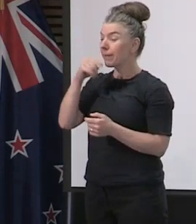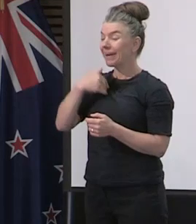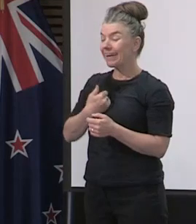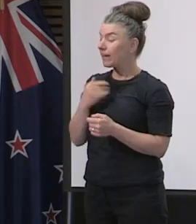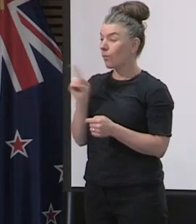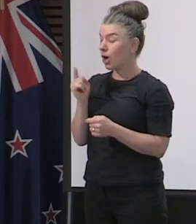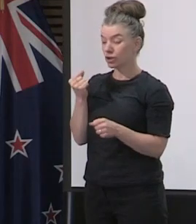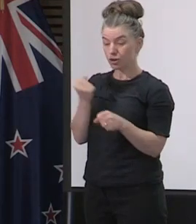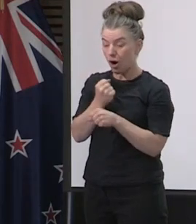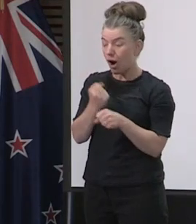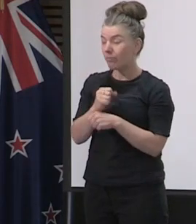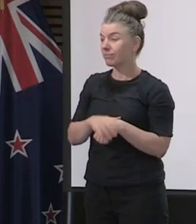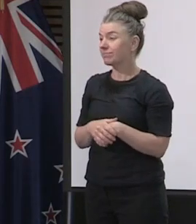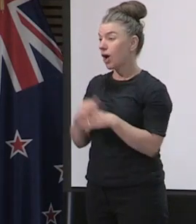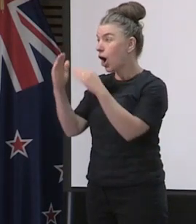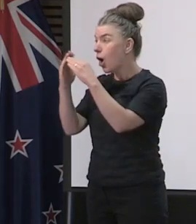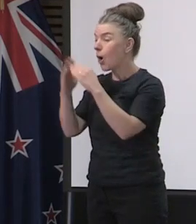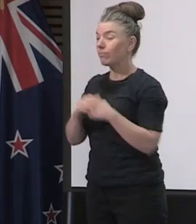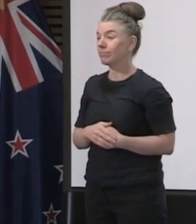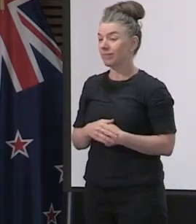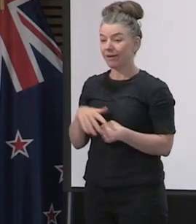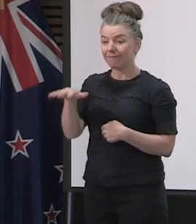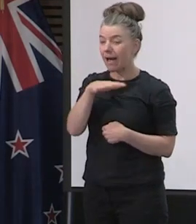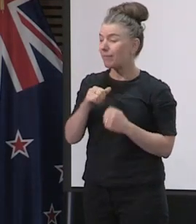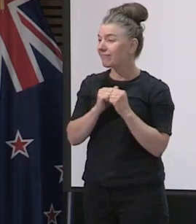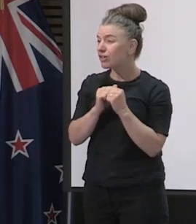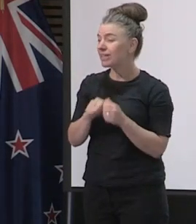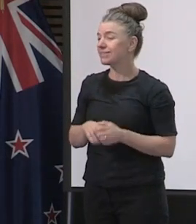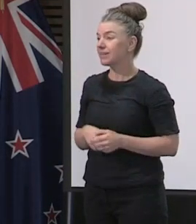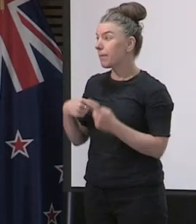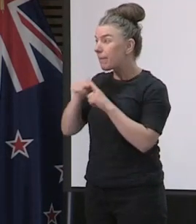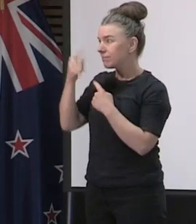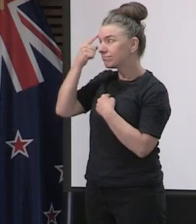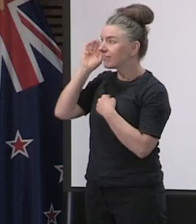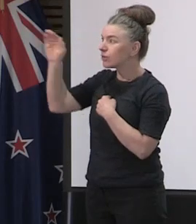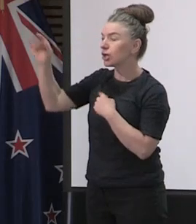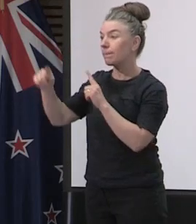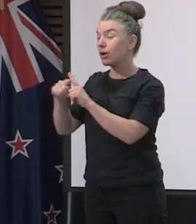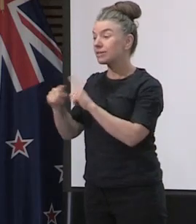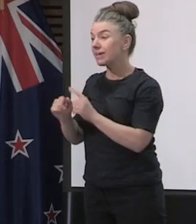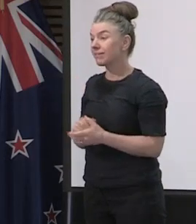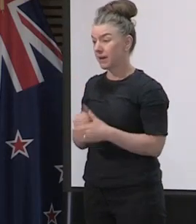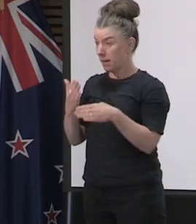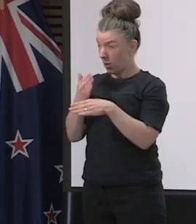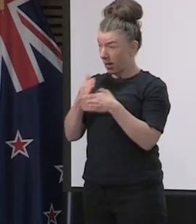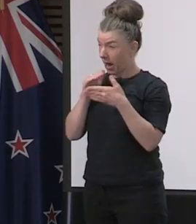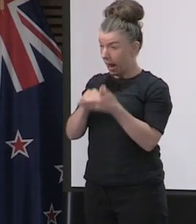Norman Kirk, that all anyone ever really needs is something to do, somewhere to live, someone to love and something